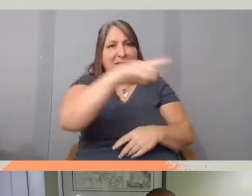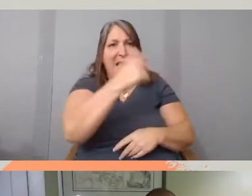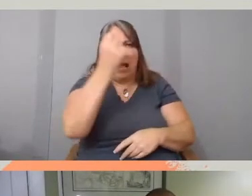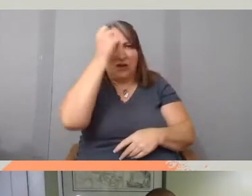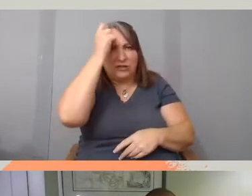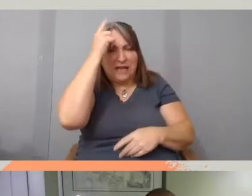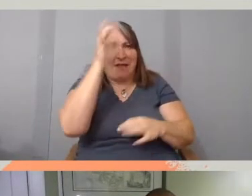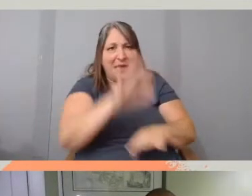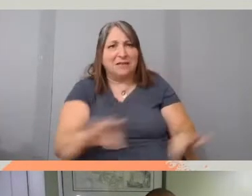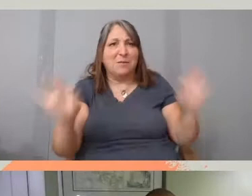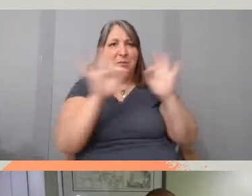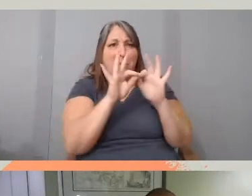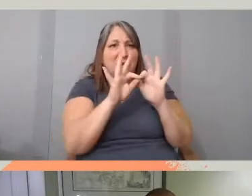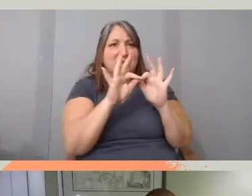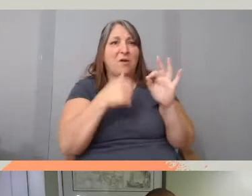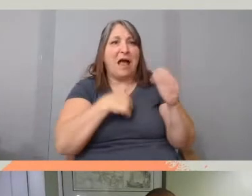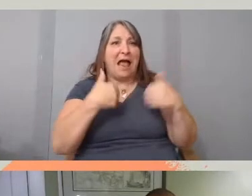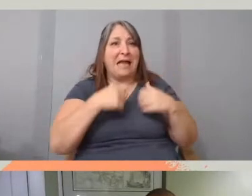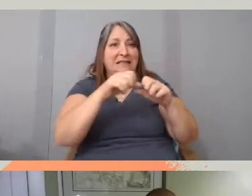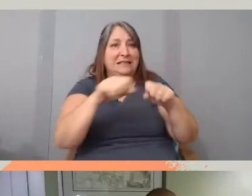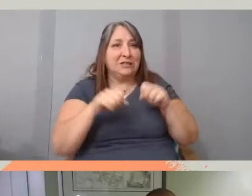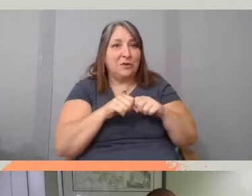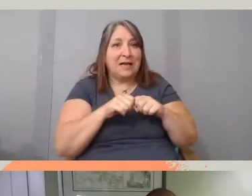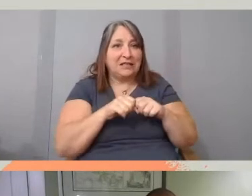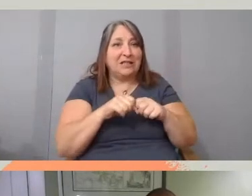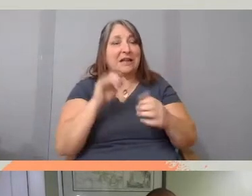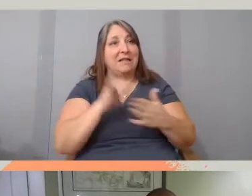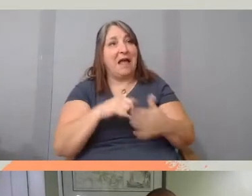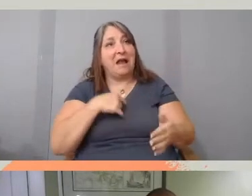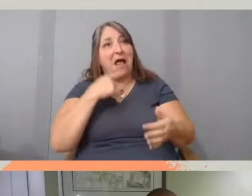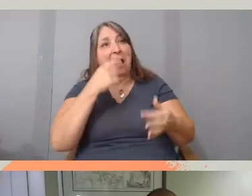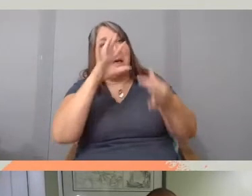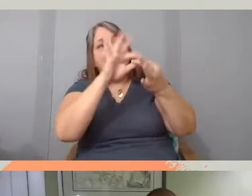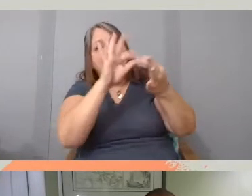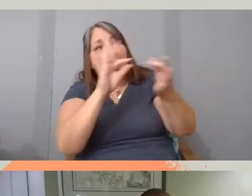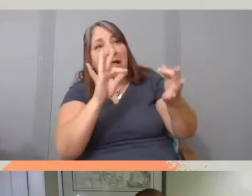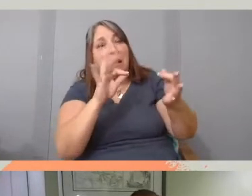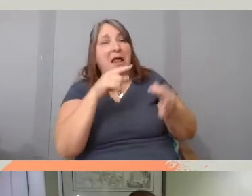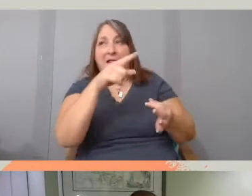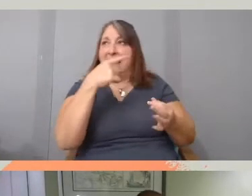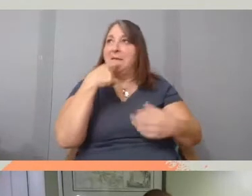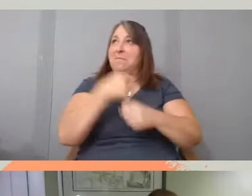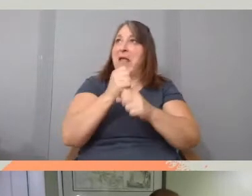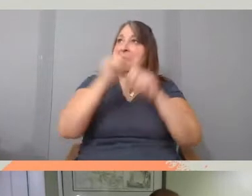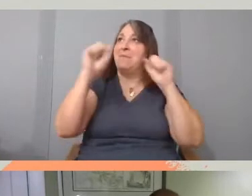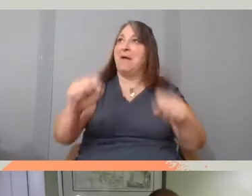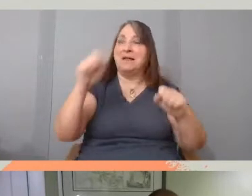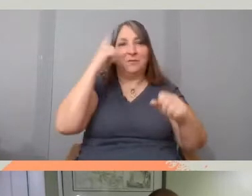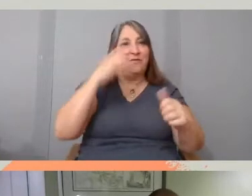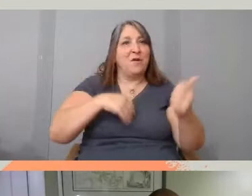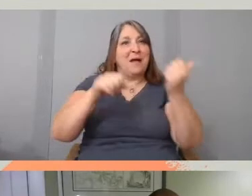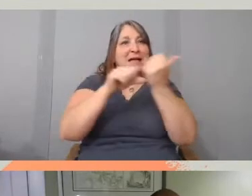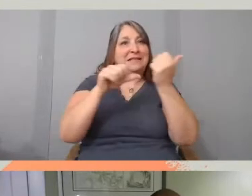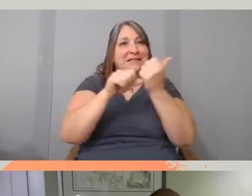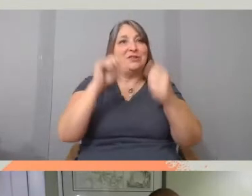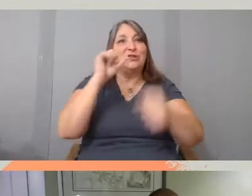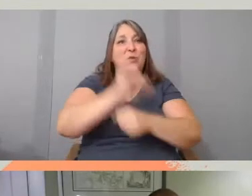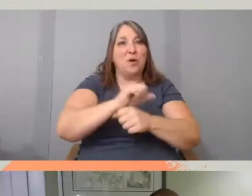And so I've had a situation where this year I a couple films and made it possible for my assistant to work with me certain weeks.